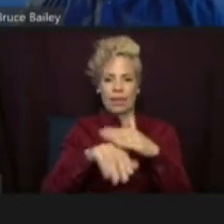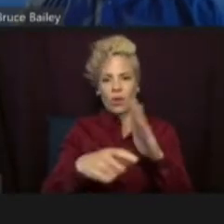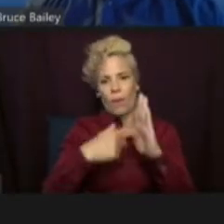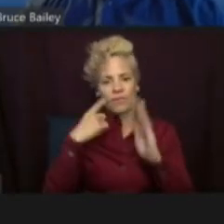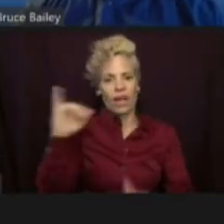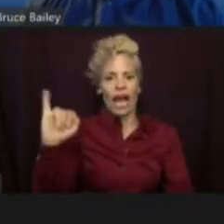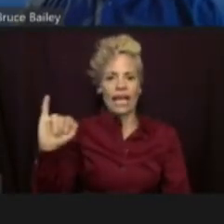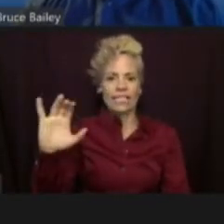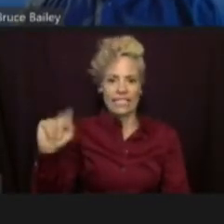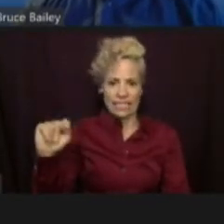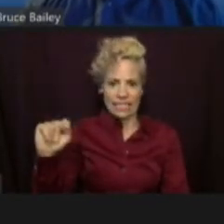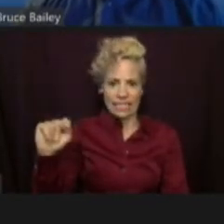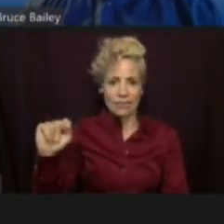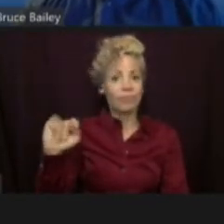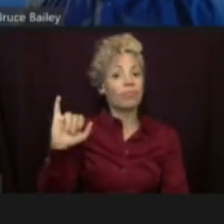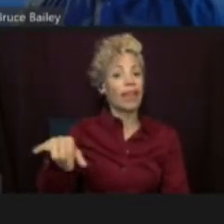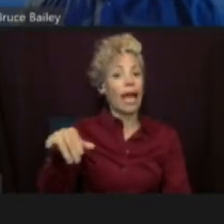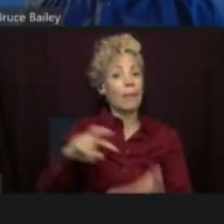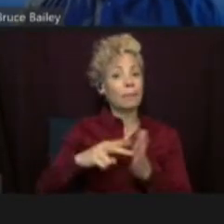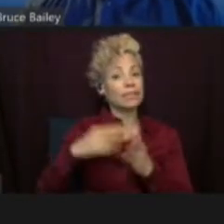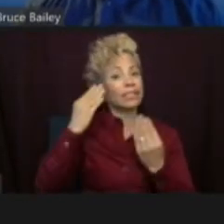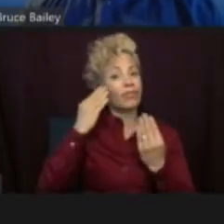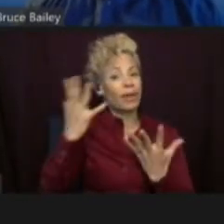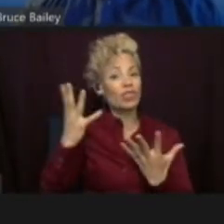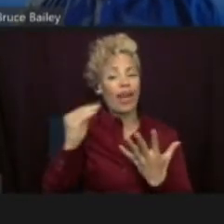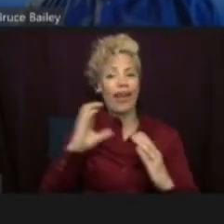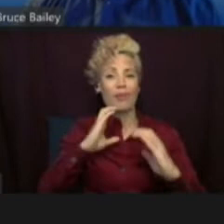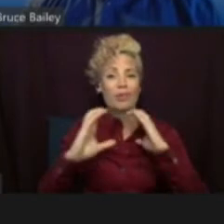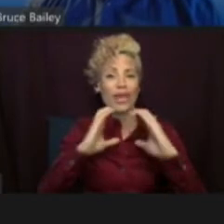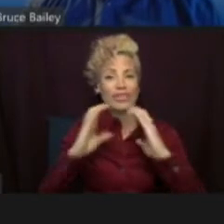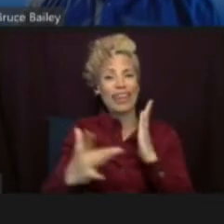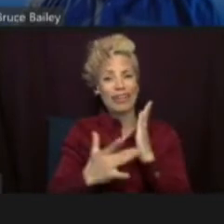which is information and communication technologies.